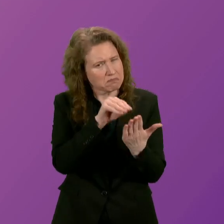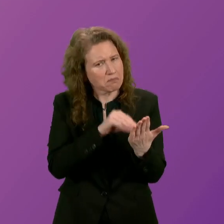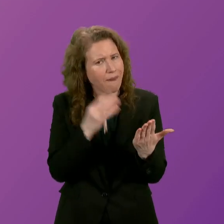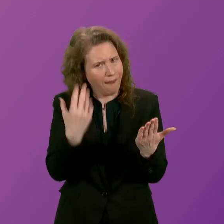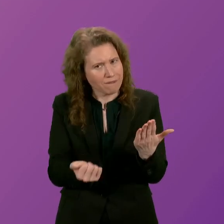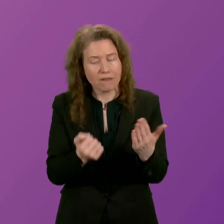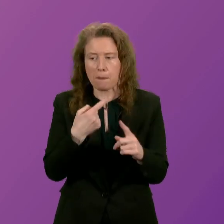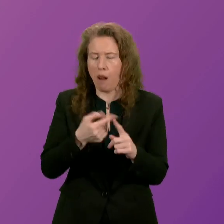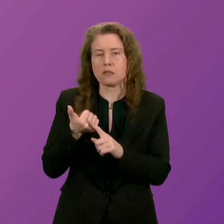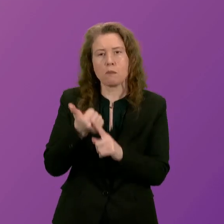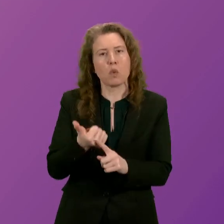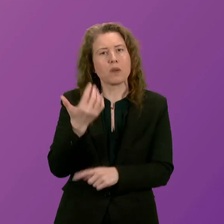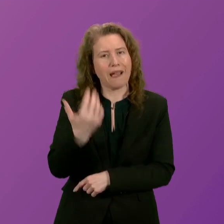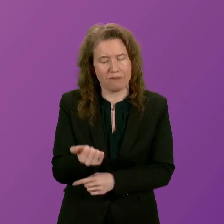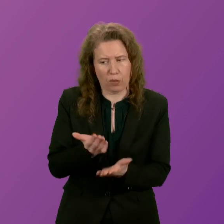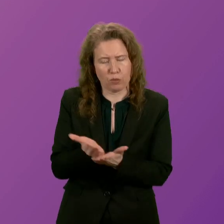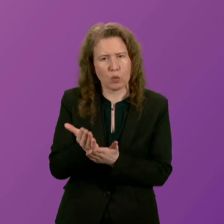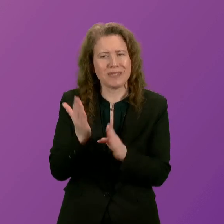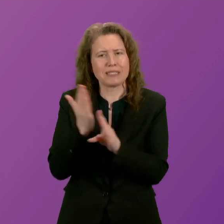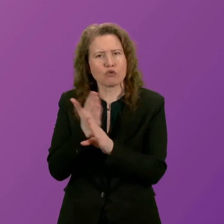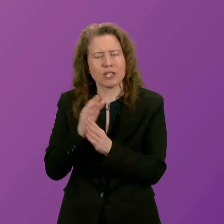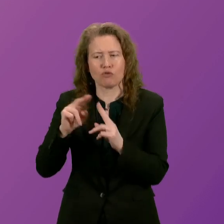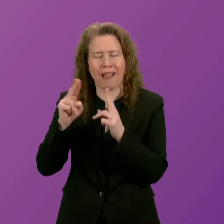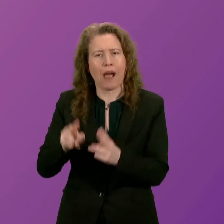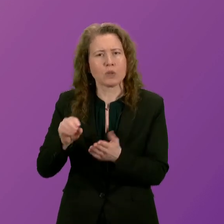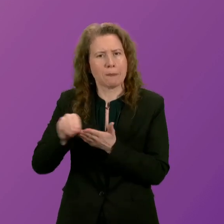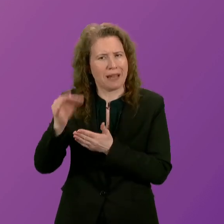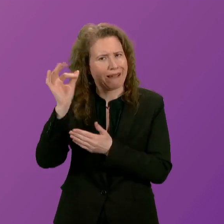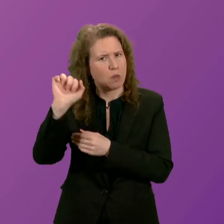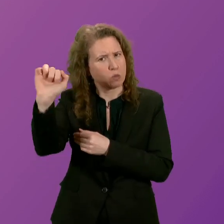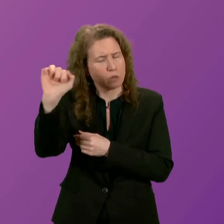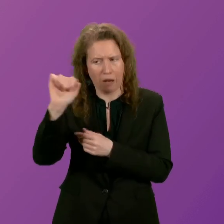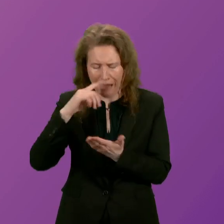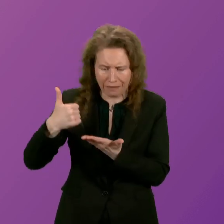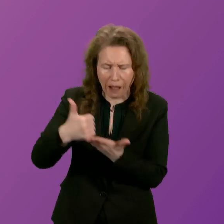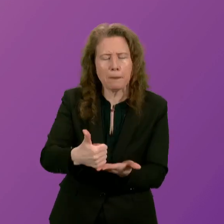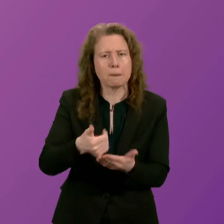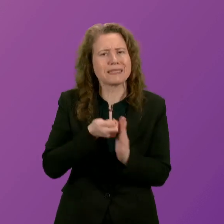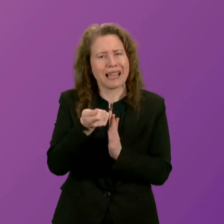Support is in place through discretionary housing payments to assist tenants. A range